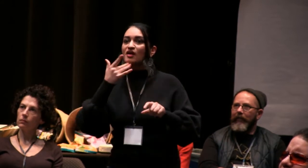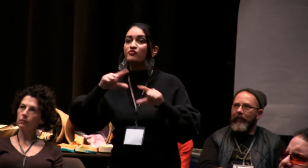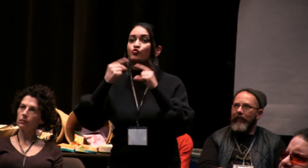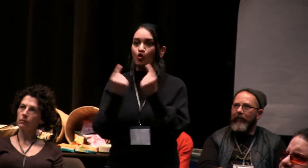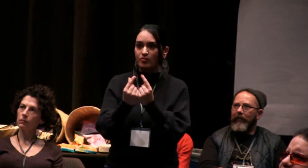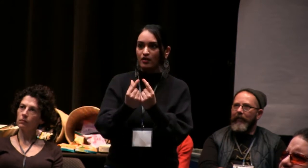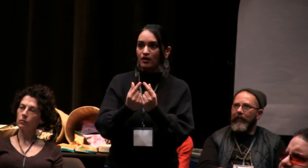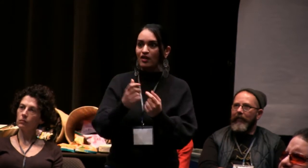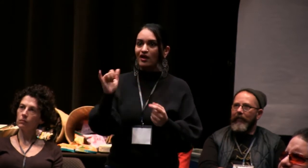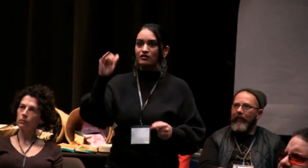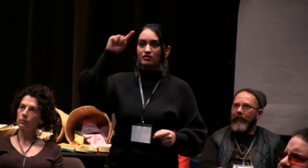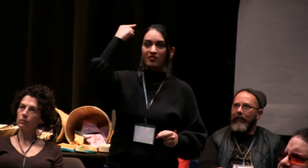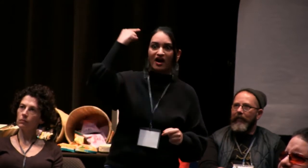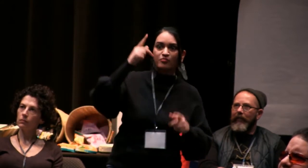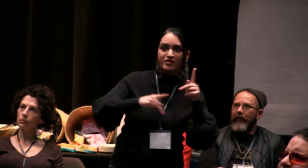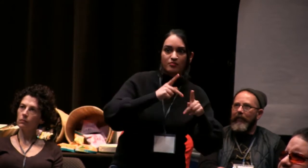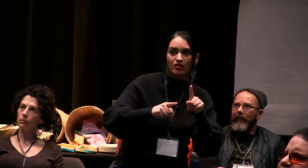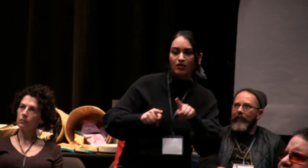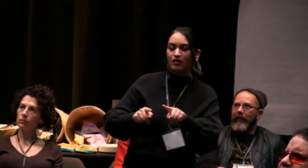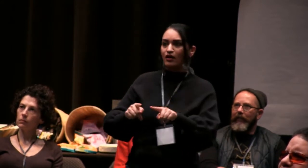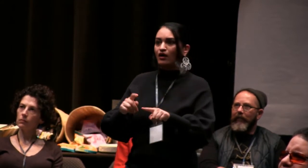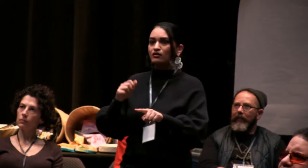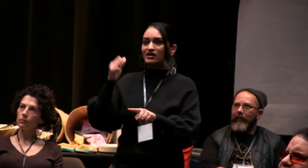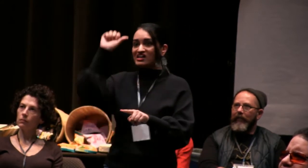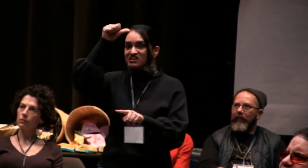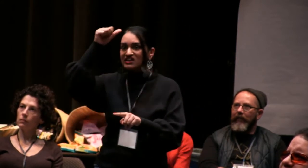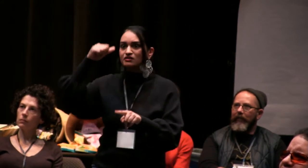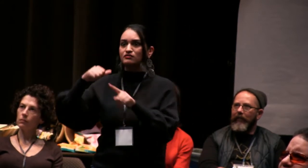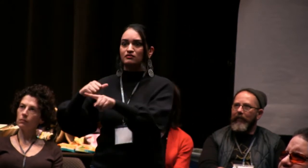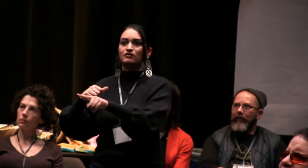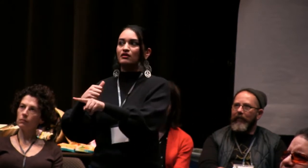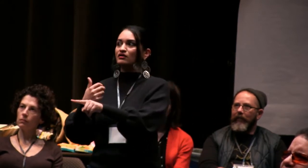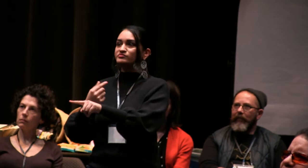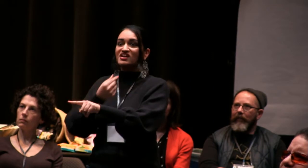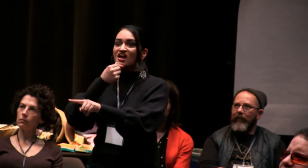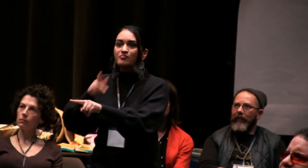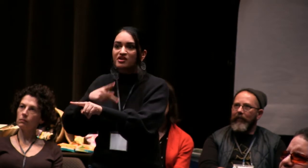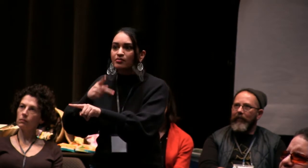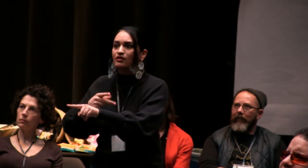Do you think it is a good idea for deaf individuals to work with other diverse populations?